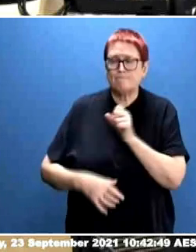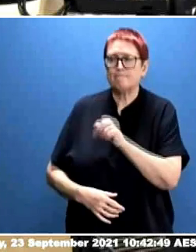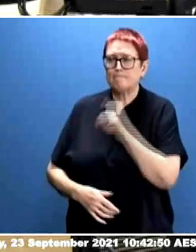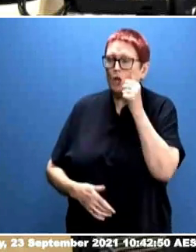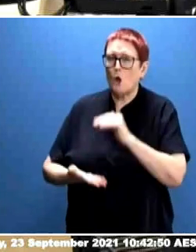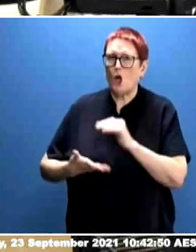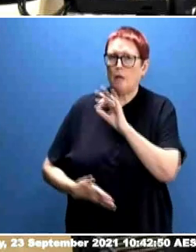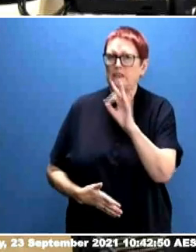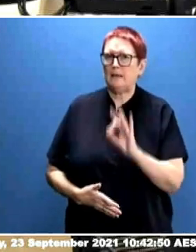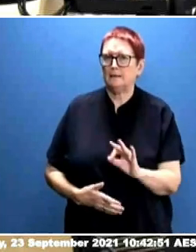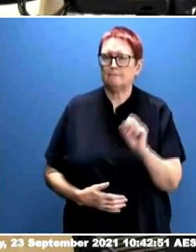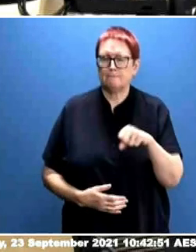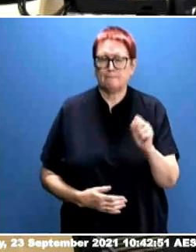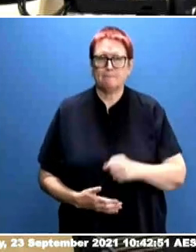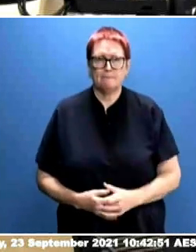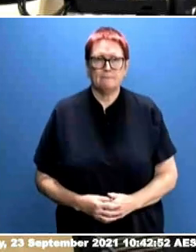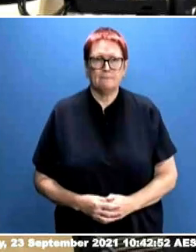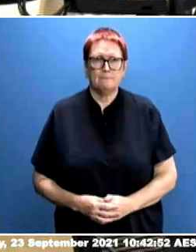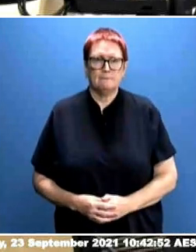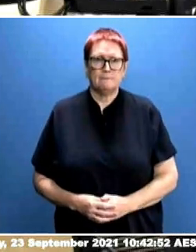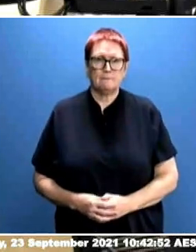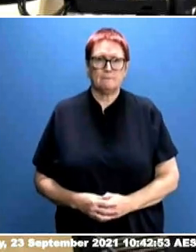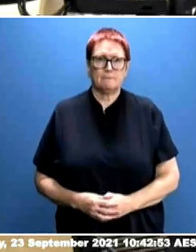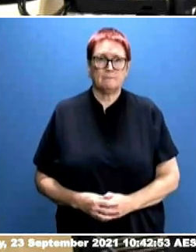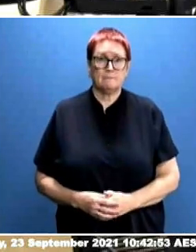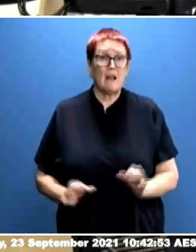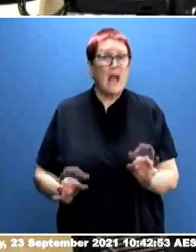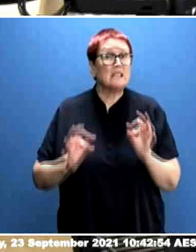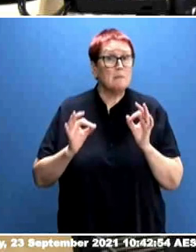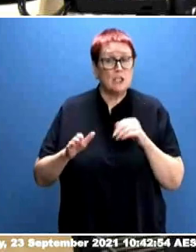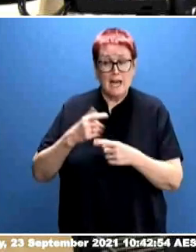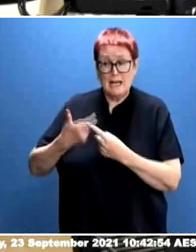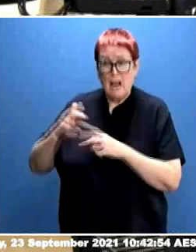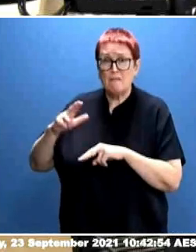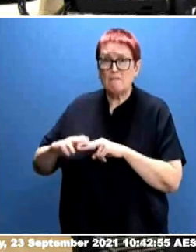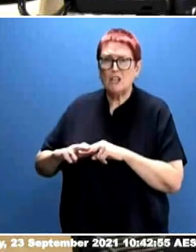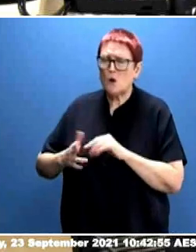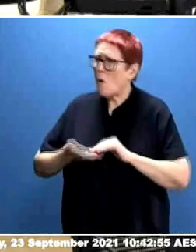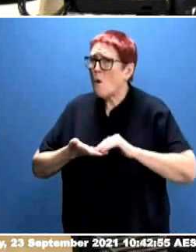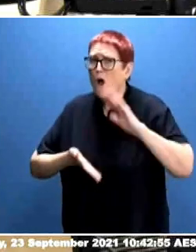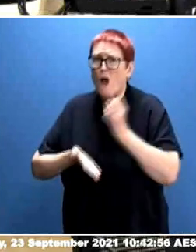And in particular, in the Kath French facility over the past 10 years?